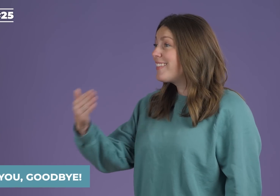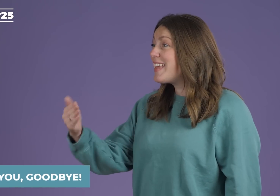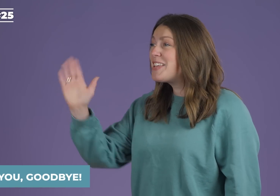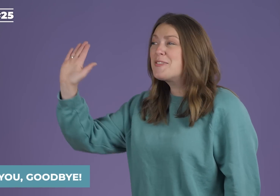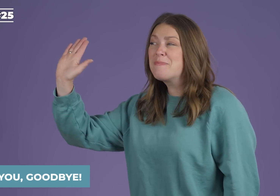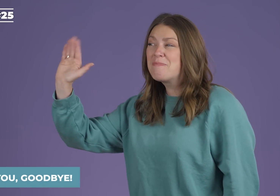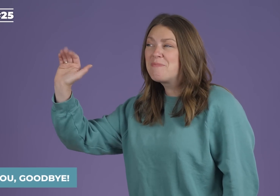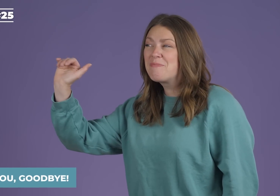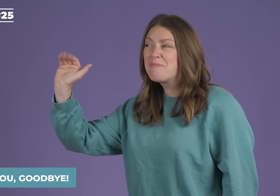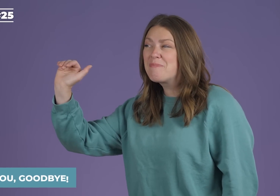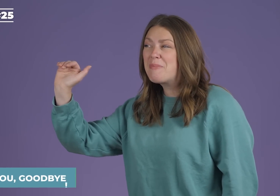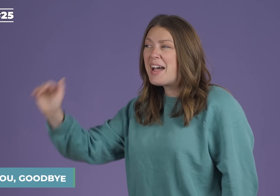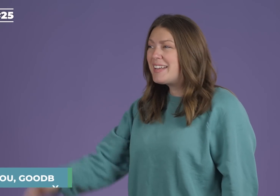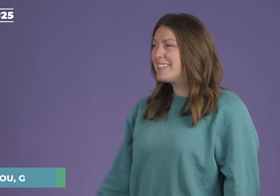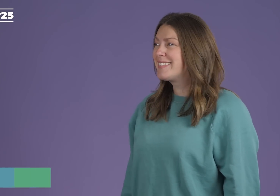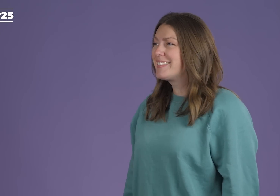Thank you. Bye.